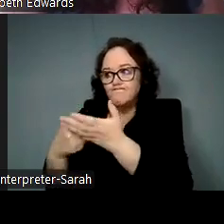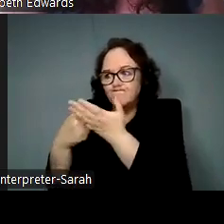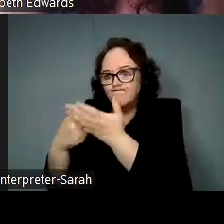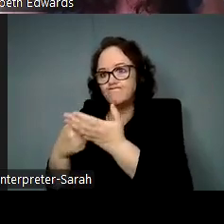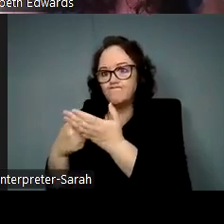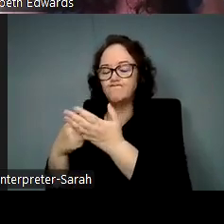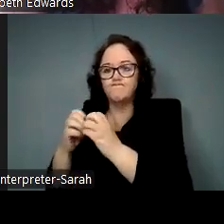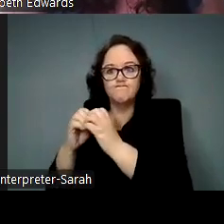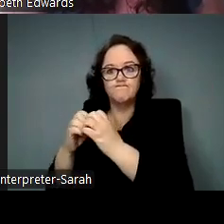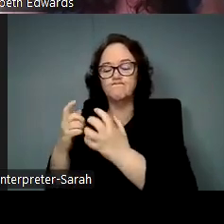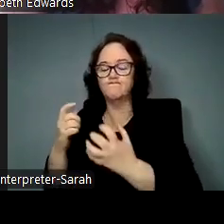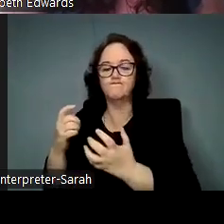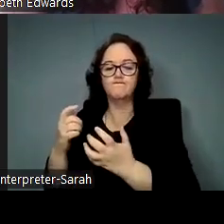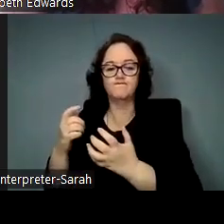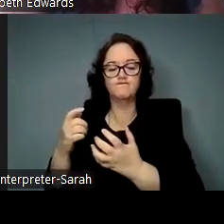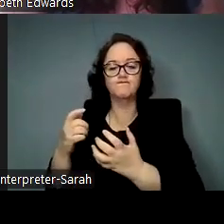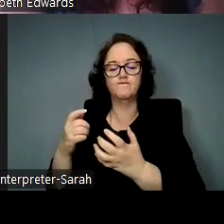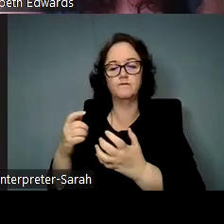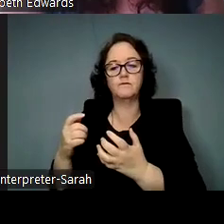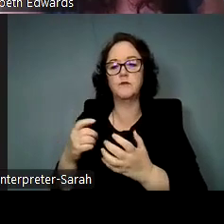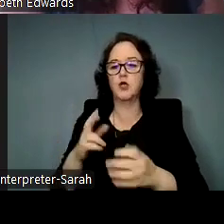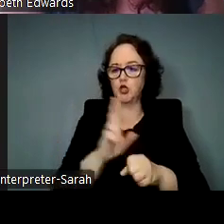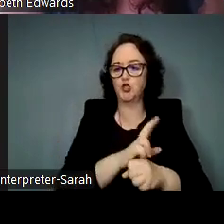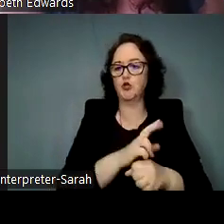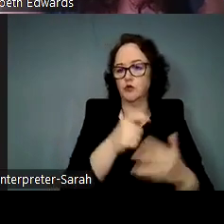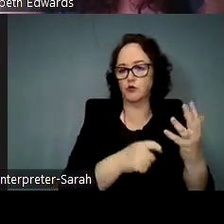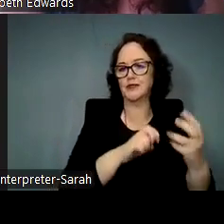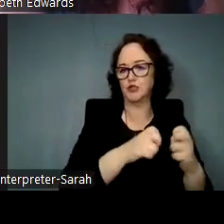identification of issues in your waiver, to further advocacy.